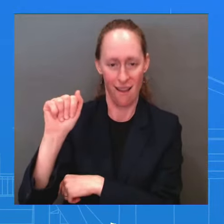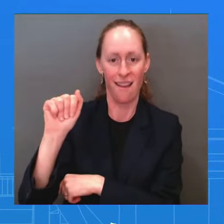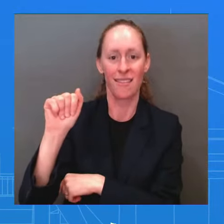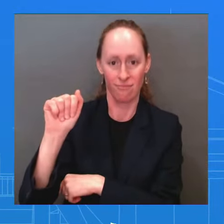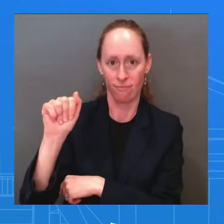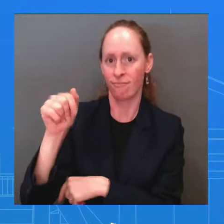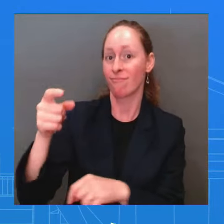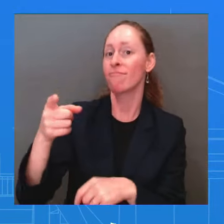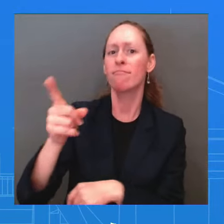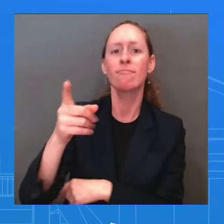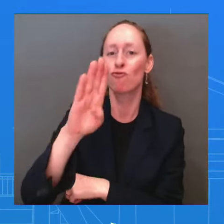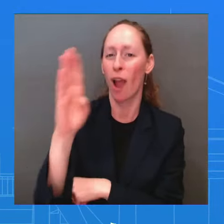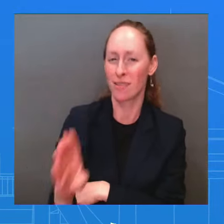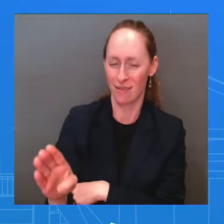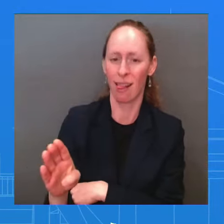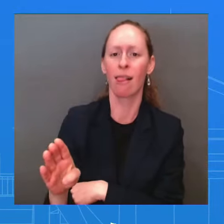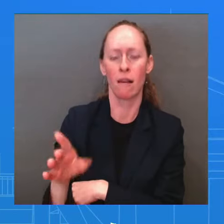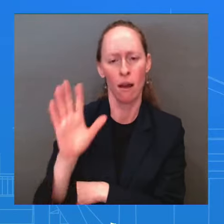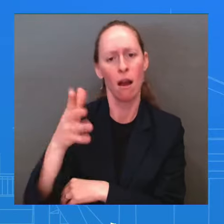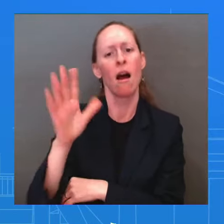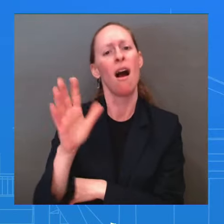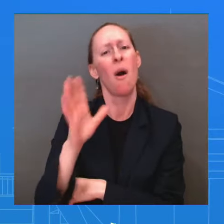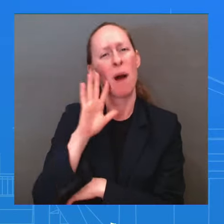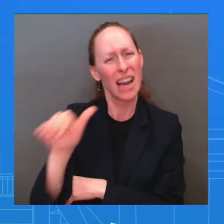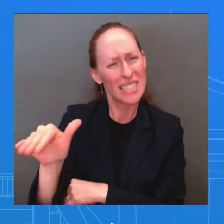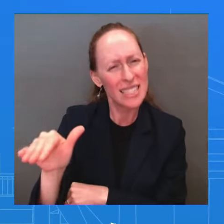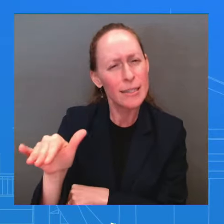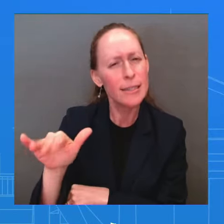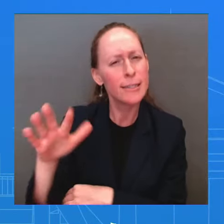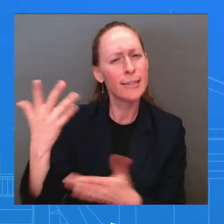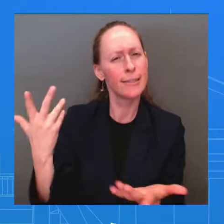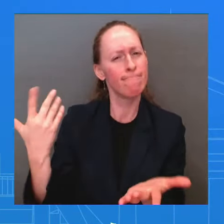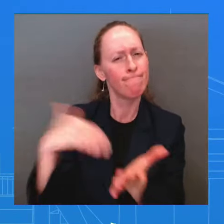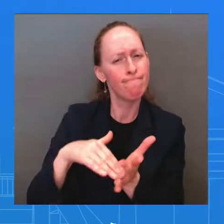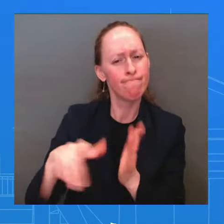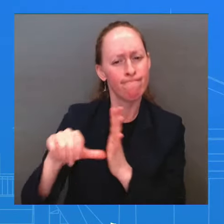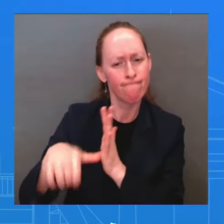that workers play in building a sustainable, democratic, equitable, and peaceful world.